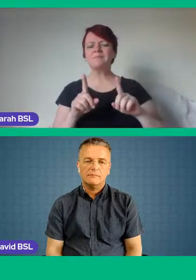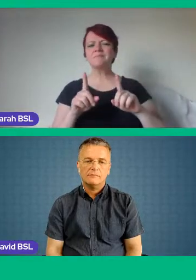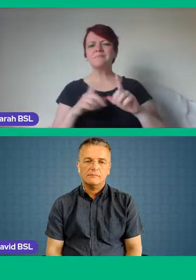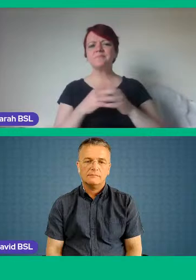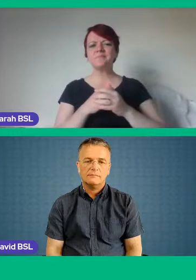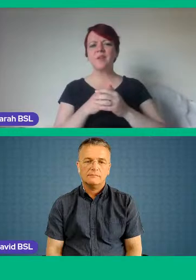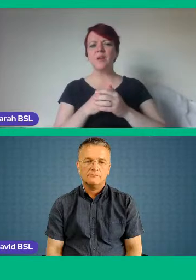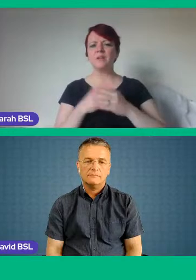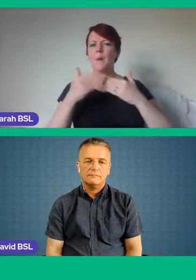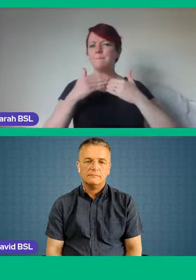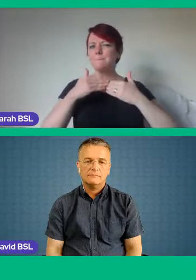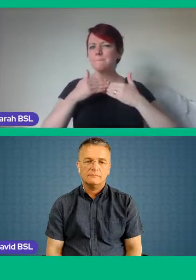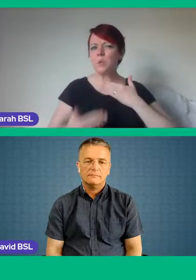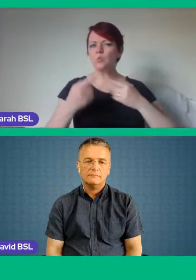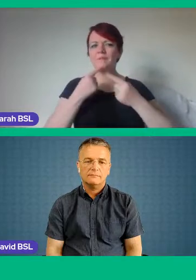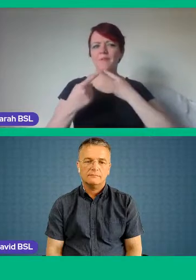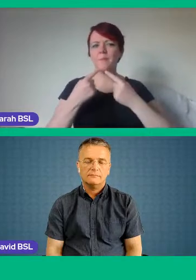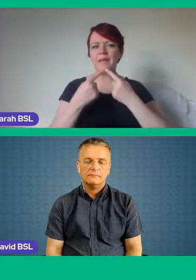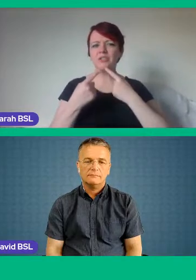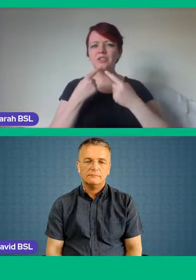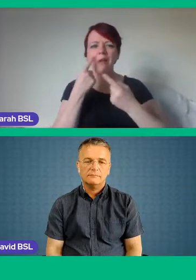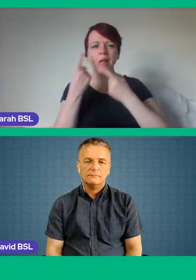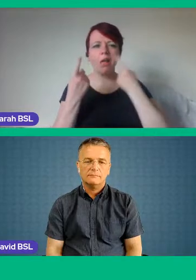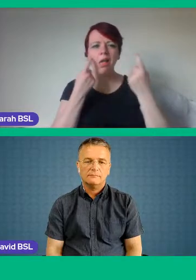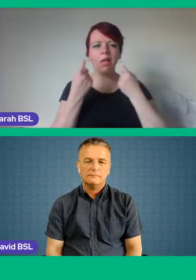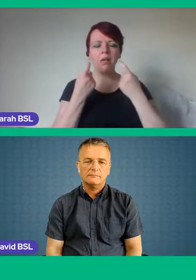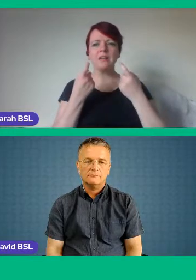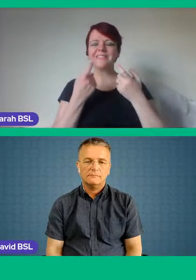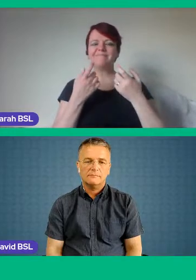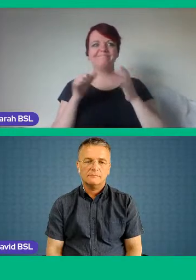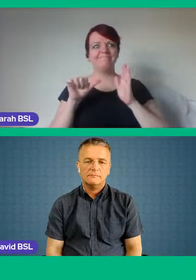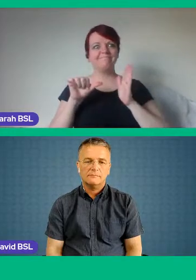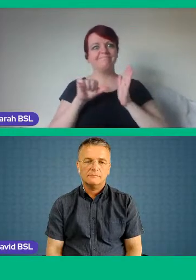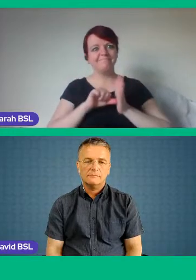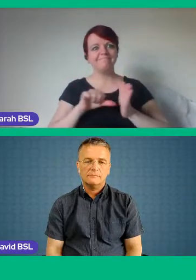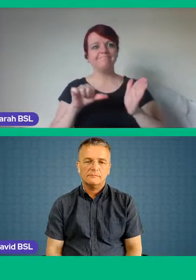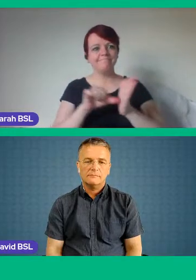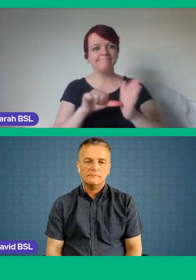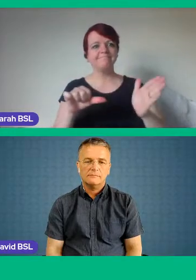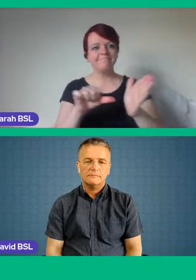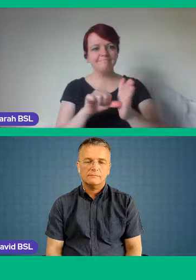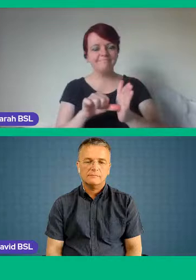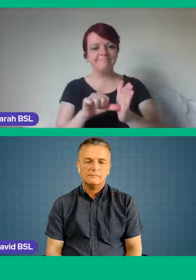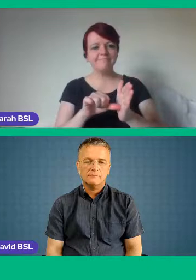but mostly we found out more about how difficult it is for arts organisations to share knowledge